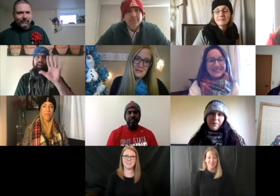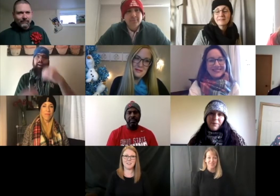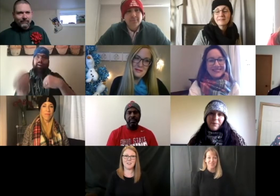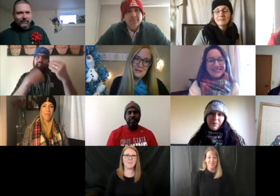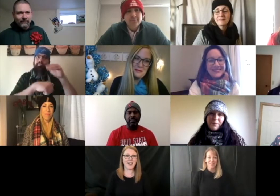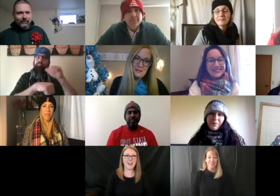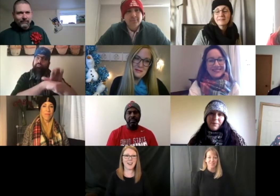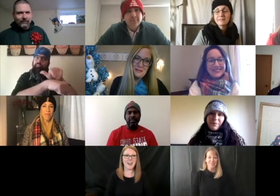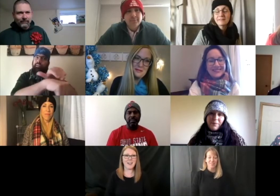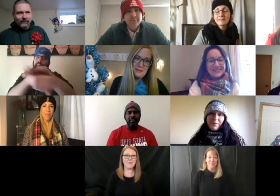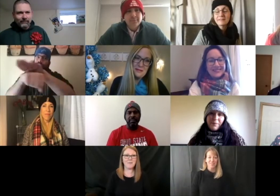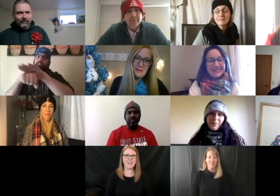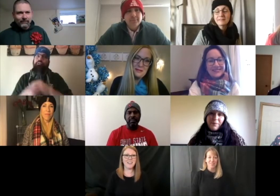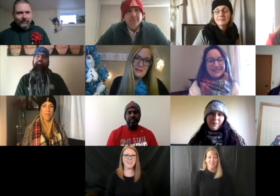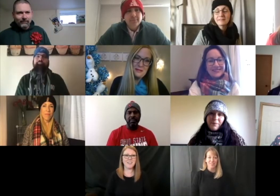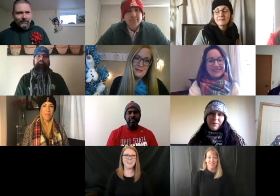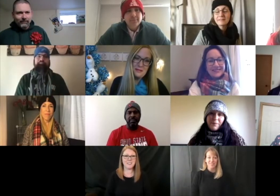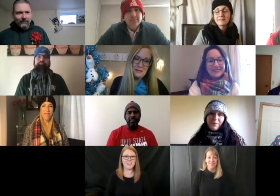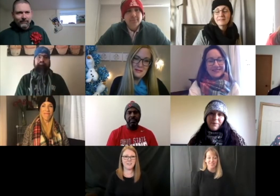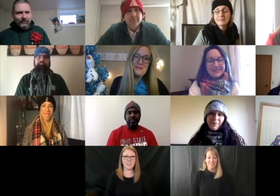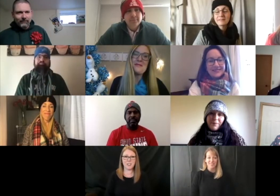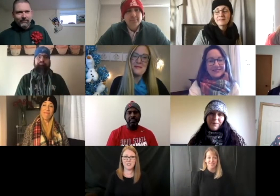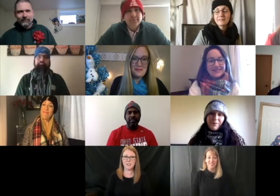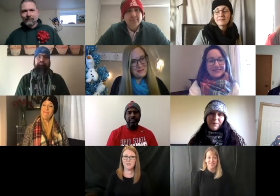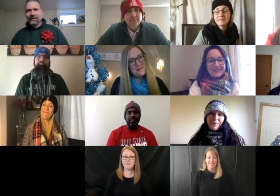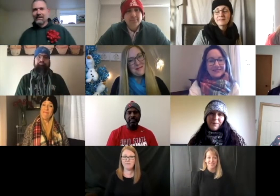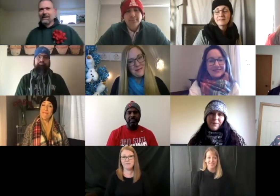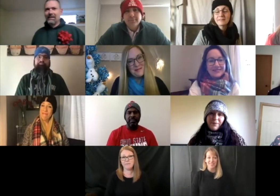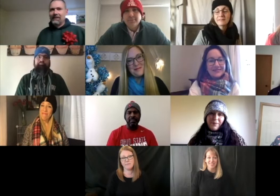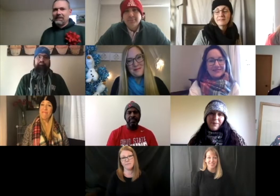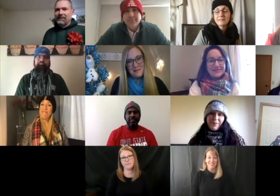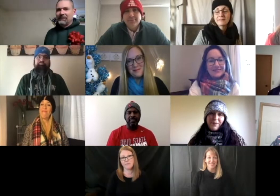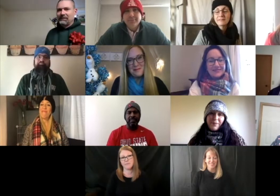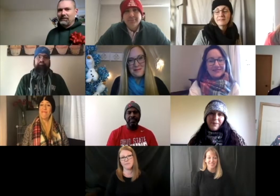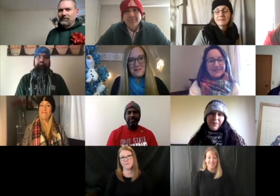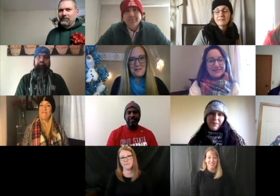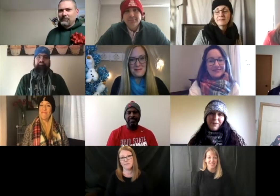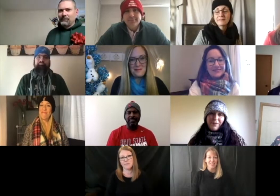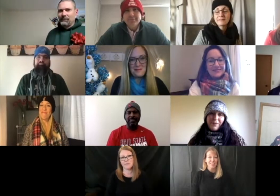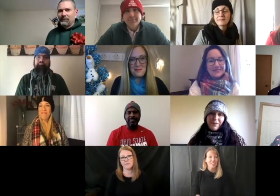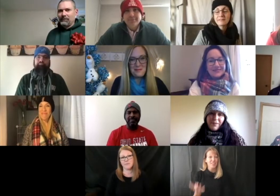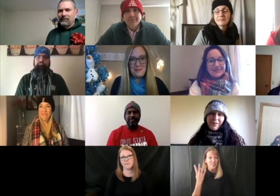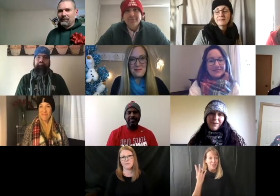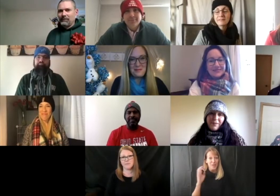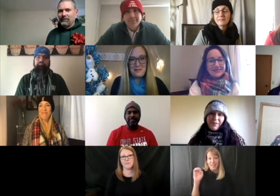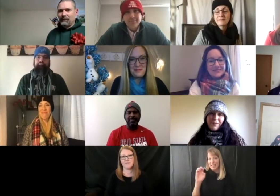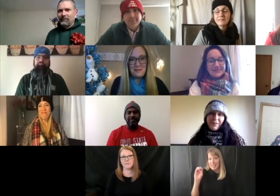five meals delivered four emis issues